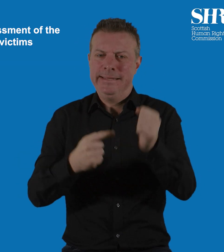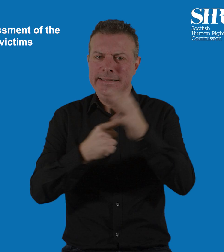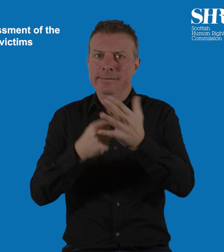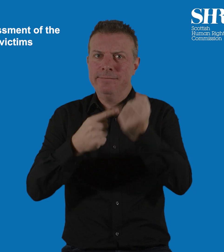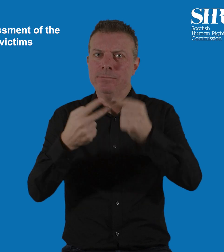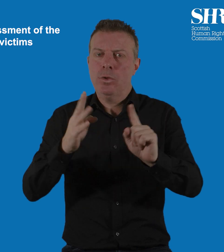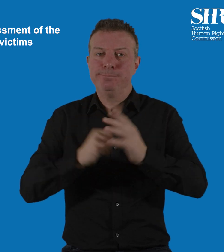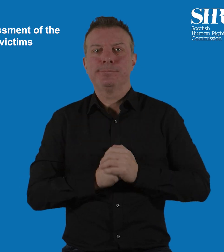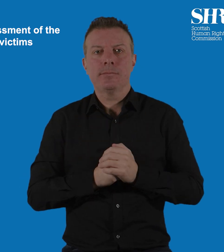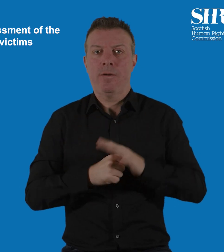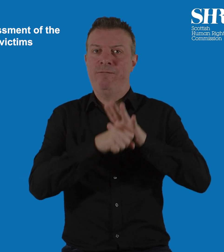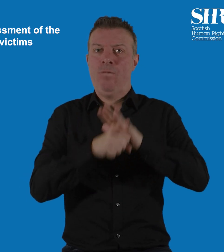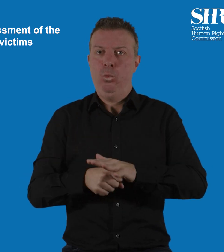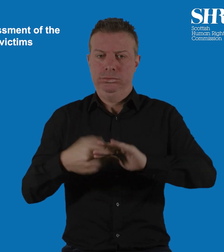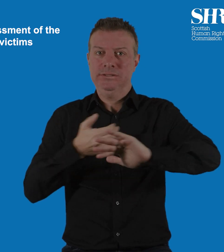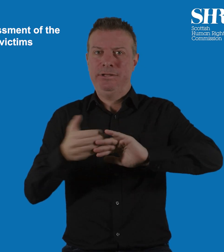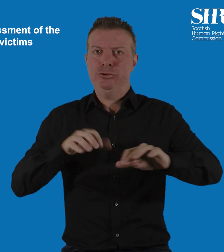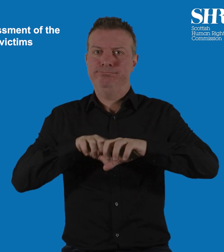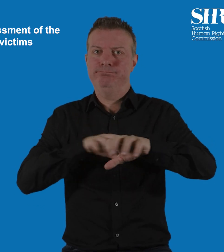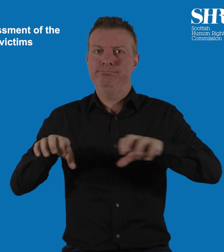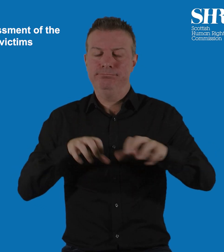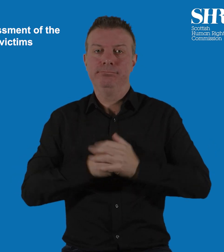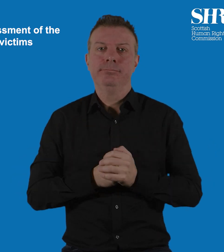Key findings 1. Forced assimilation